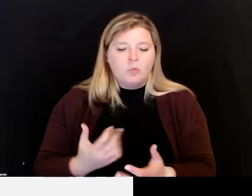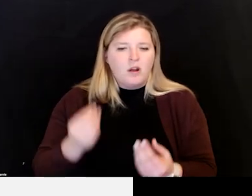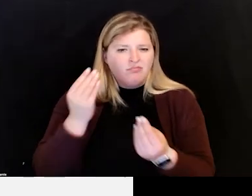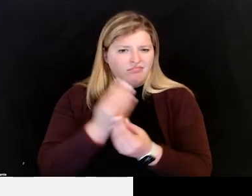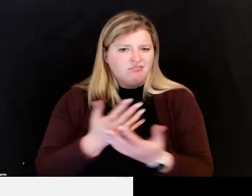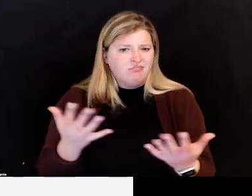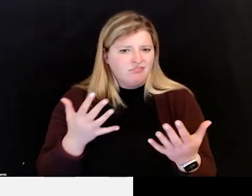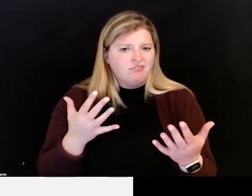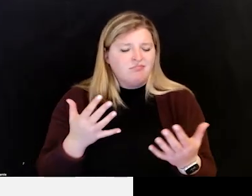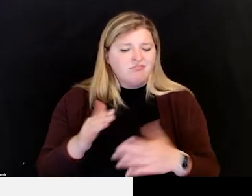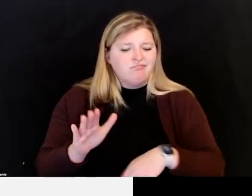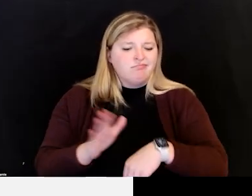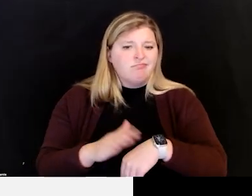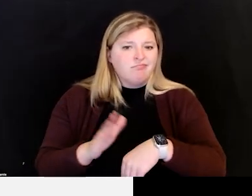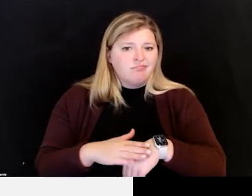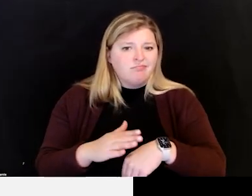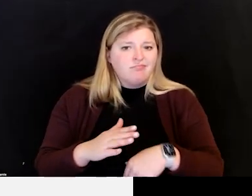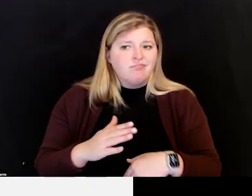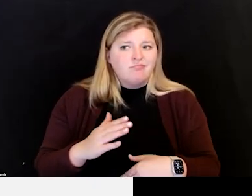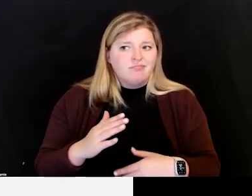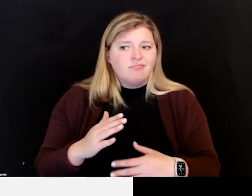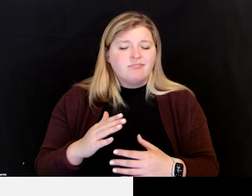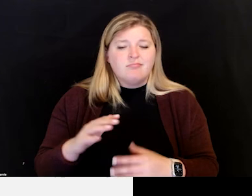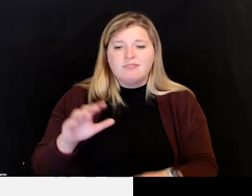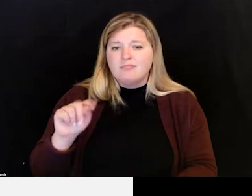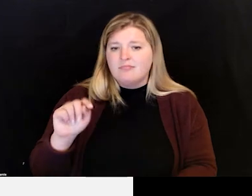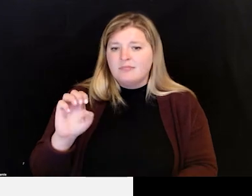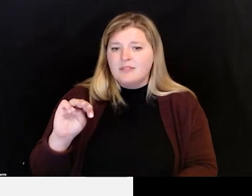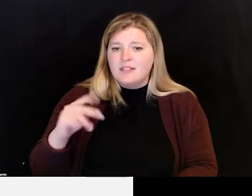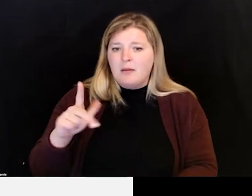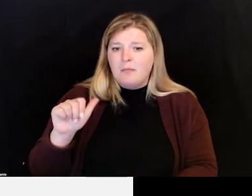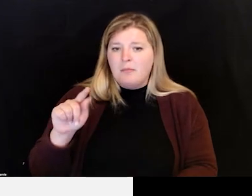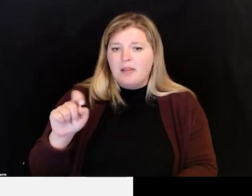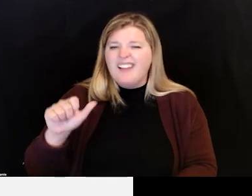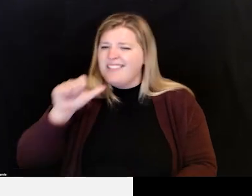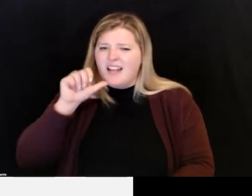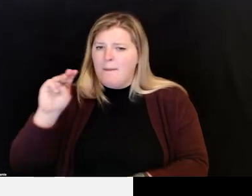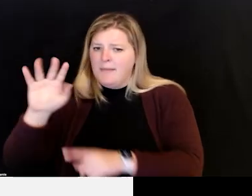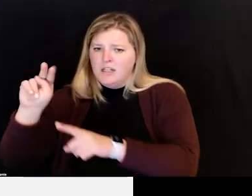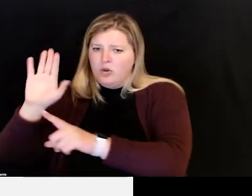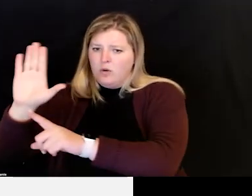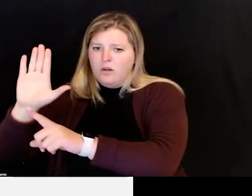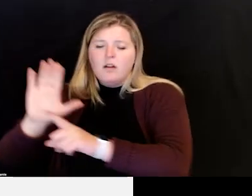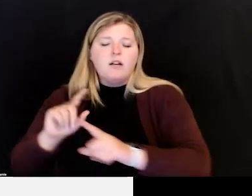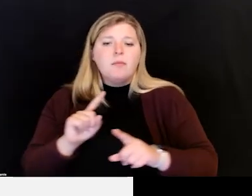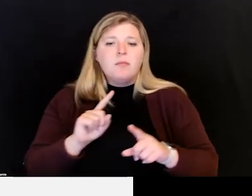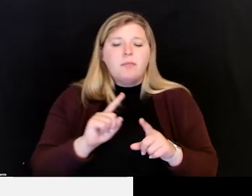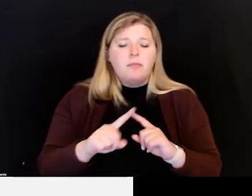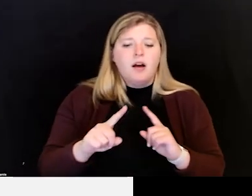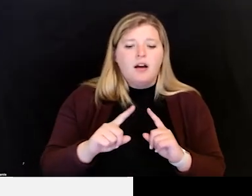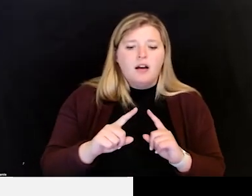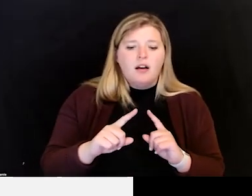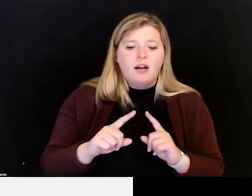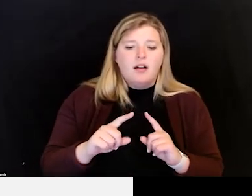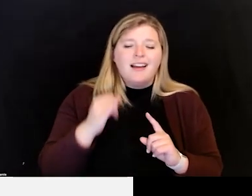of templates that you might download. I'm not talking about state of Minnesota's templates here. I'm talking about when you go into PowerPoint